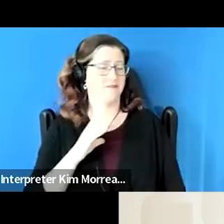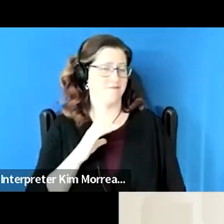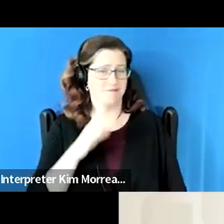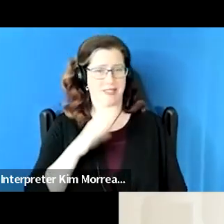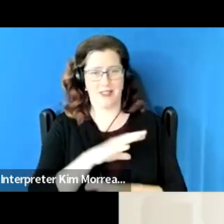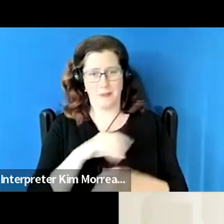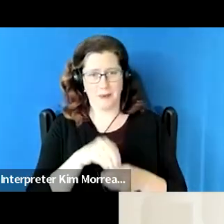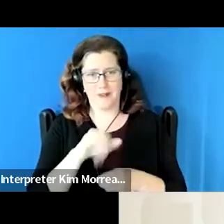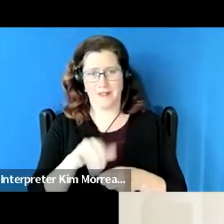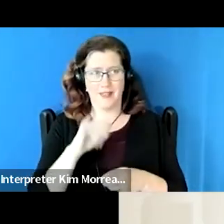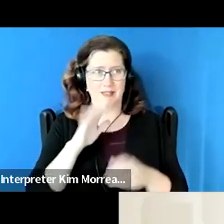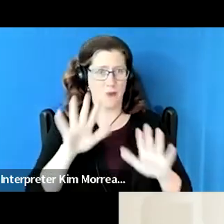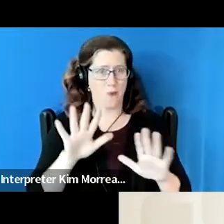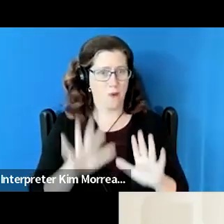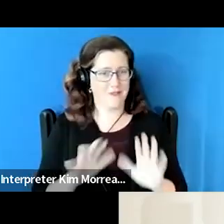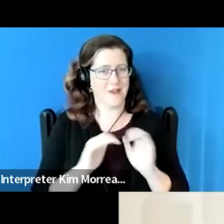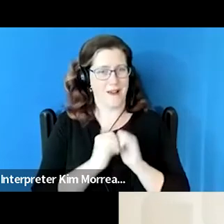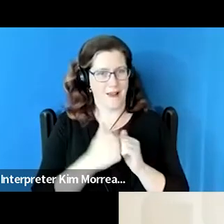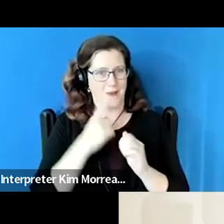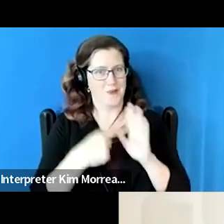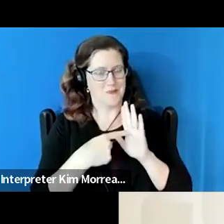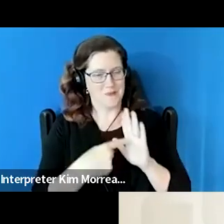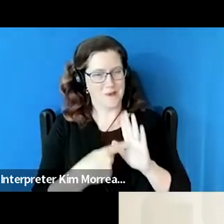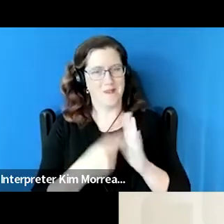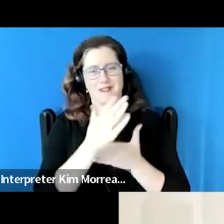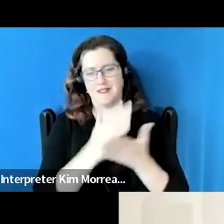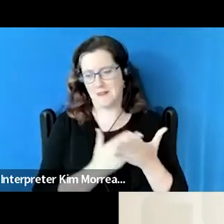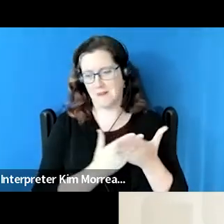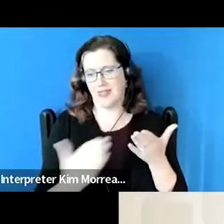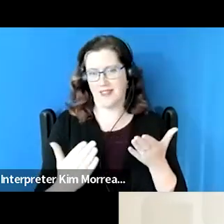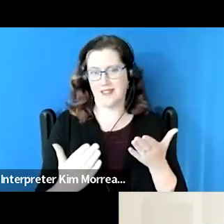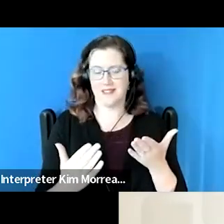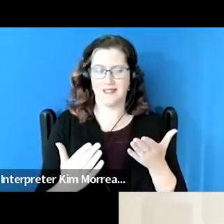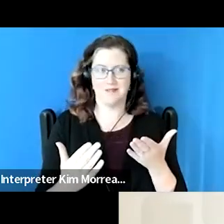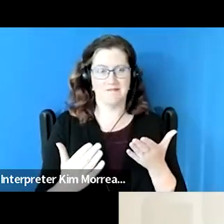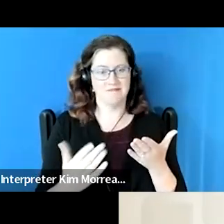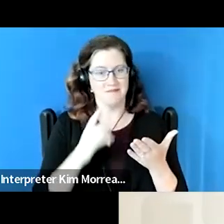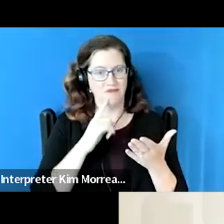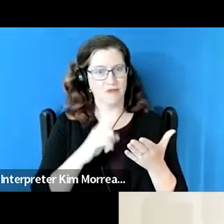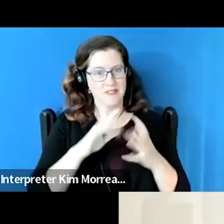So what a wonderful way to also model some of the things that we're that doing with Peggy,